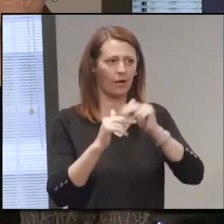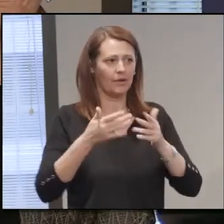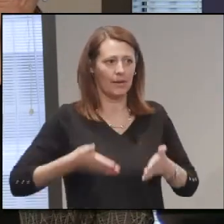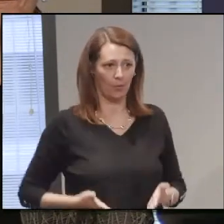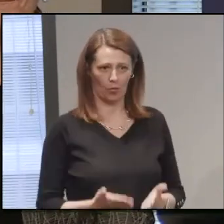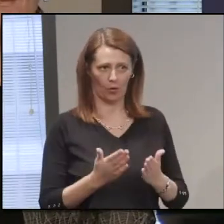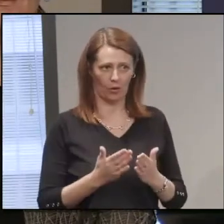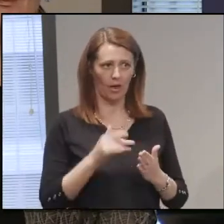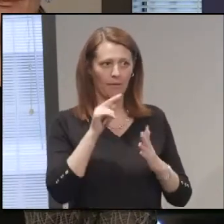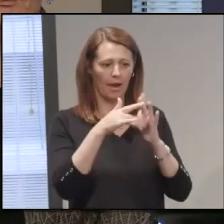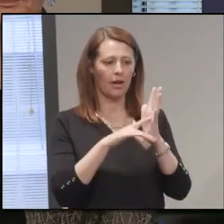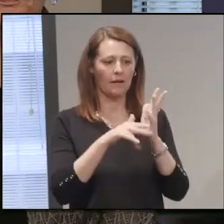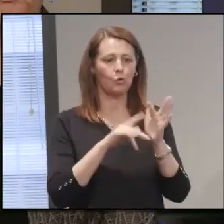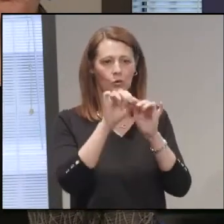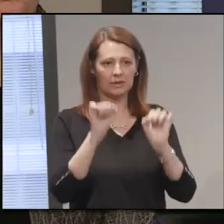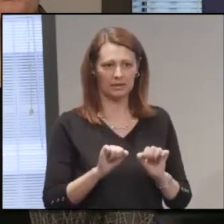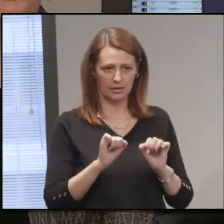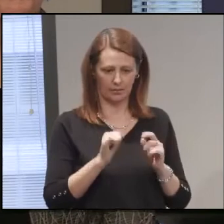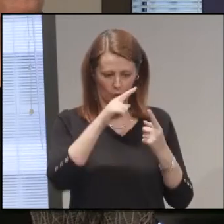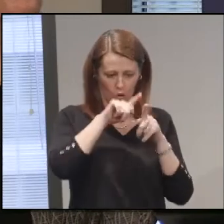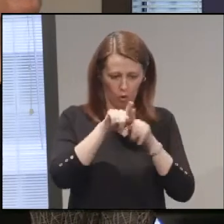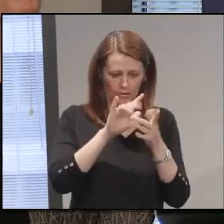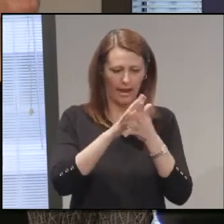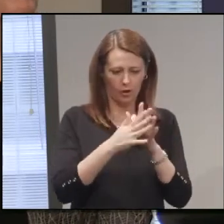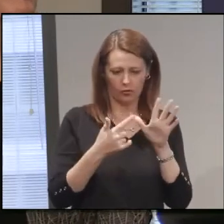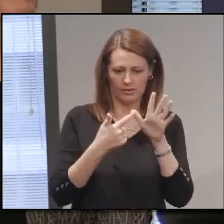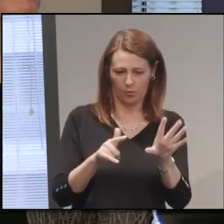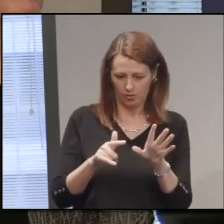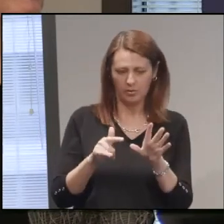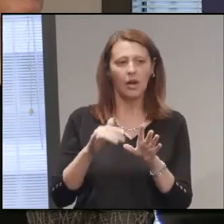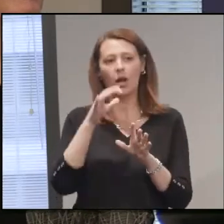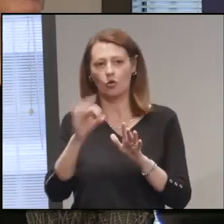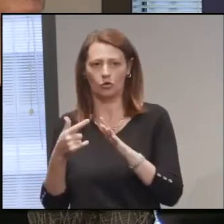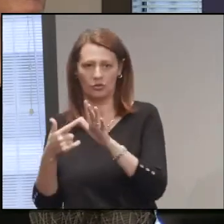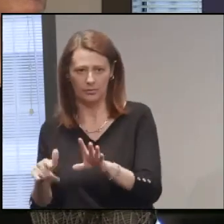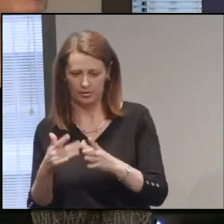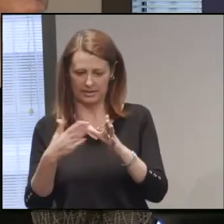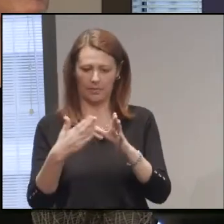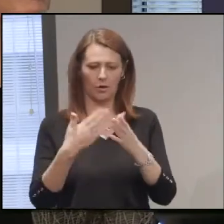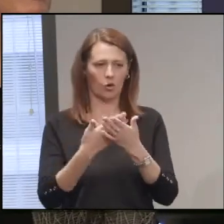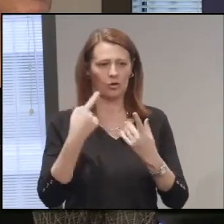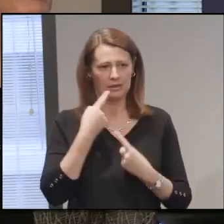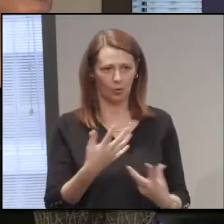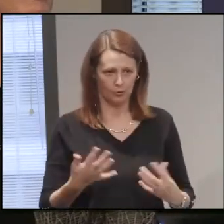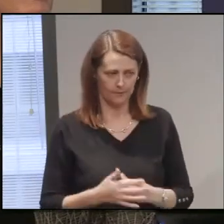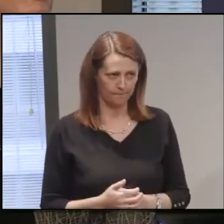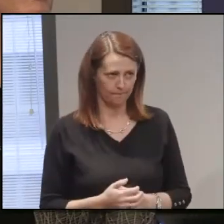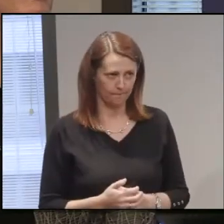learns what to respond to and what not to respond to by exposures. And, one of the problems that we